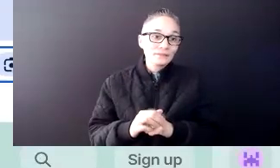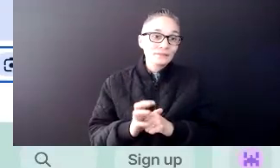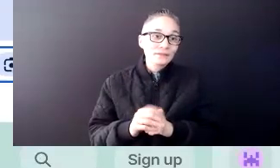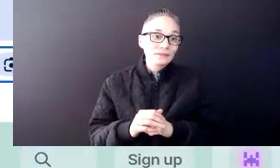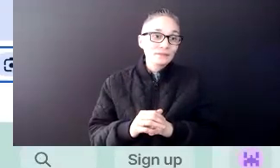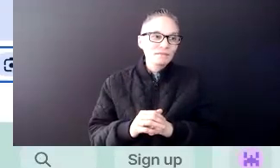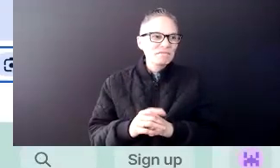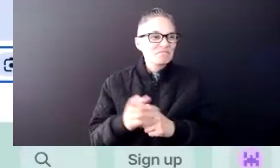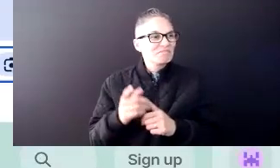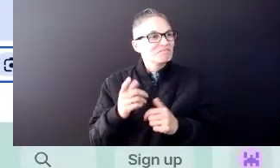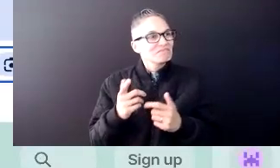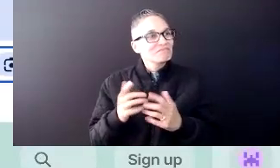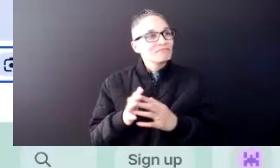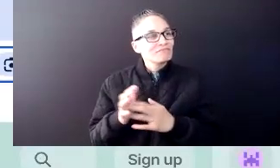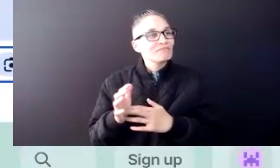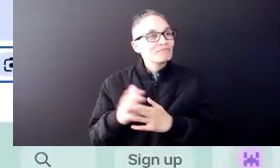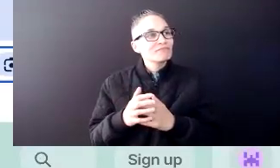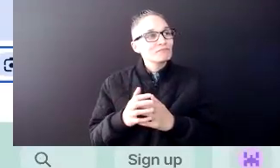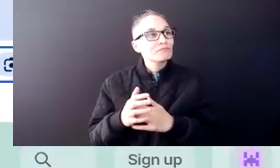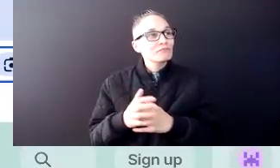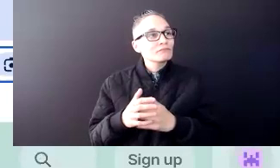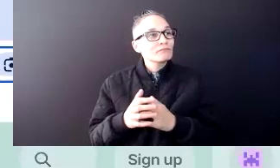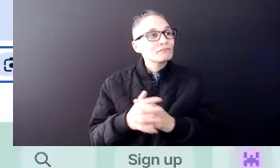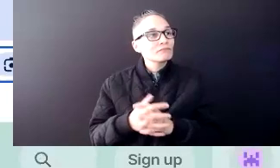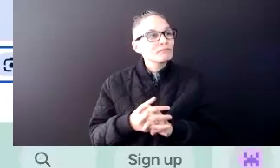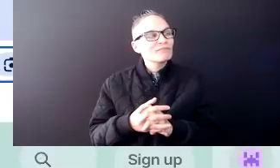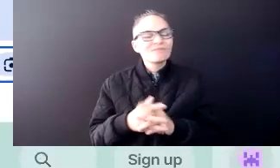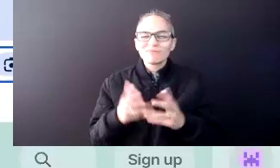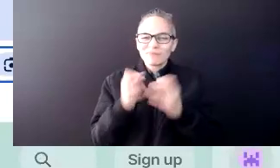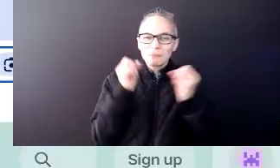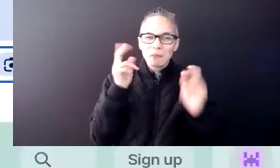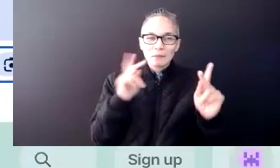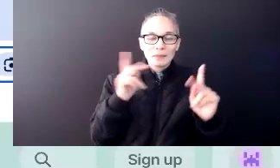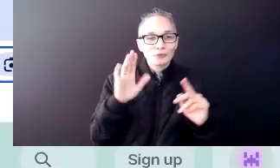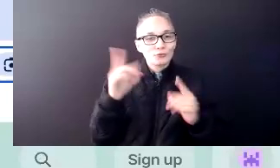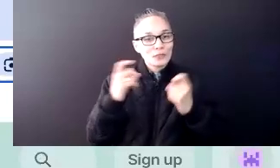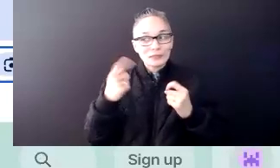And I think that's a lot of, a lot of folks questions is am I doing enouths?